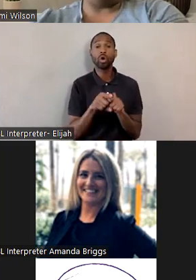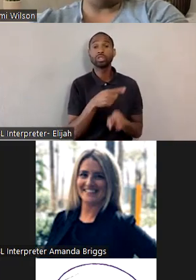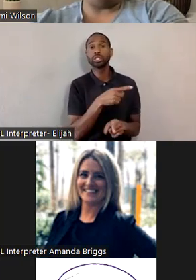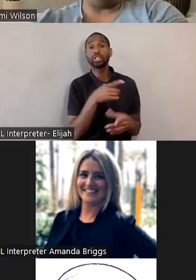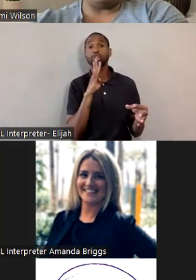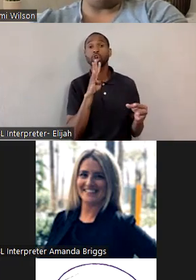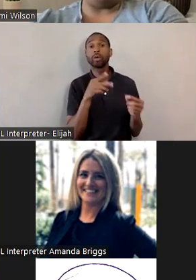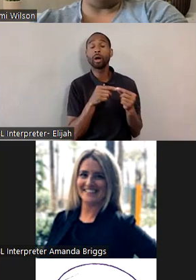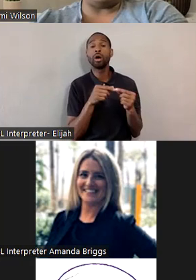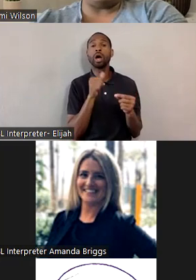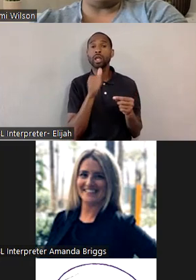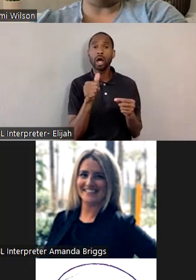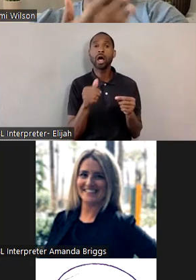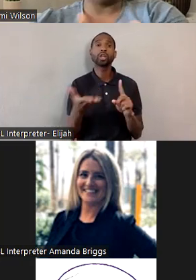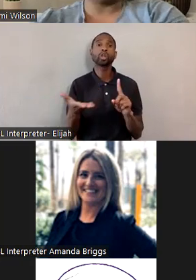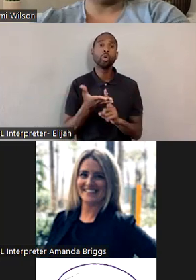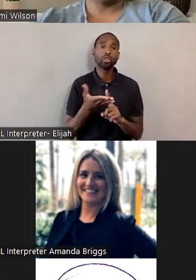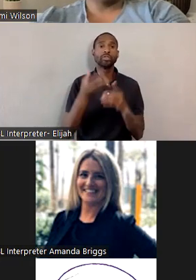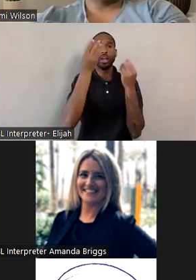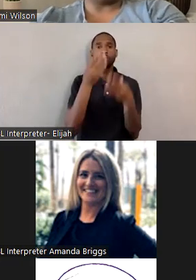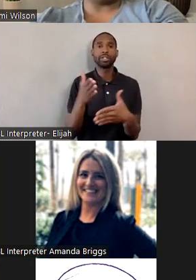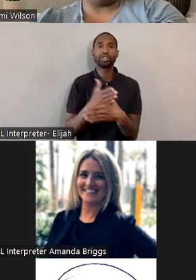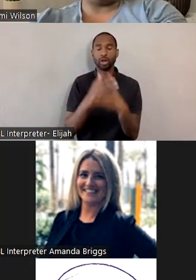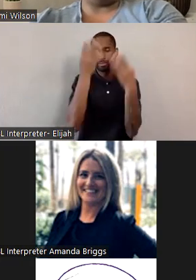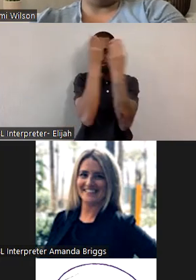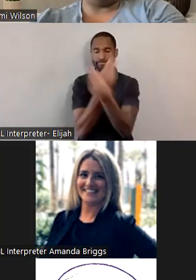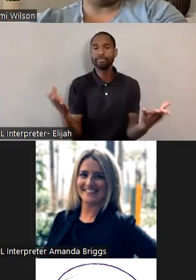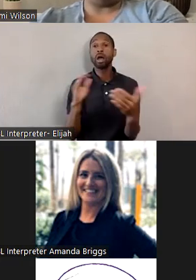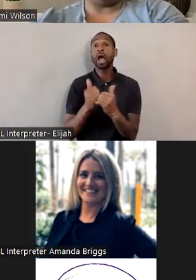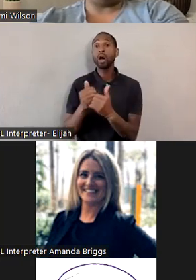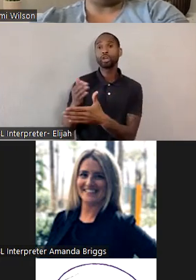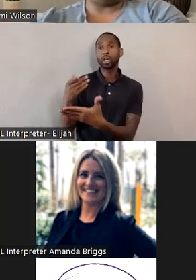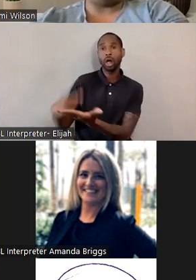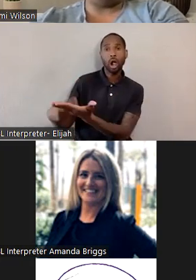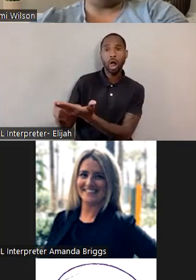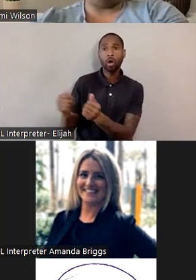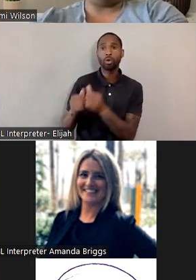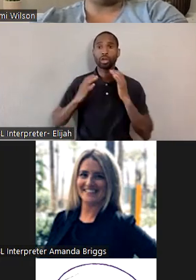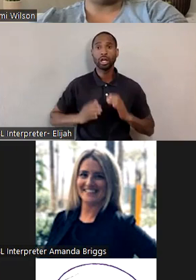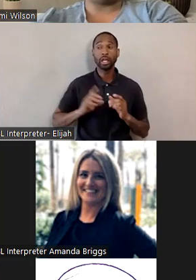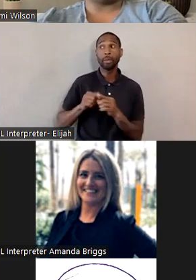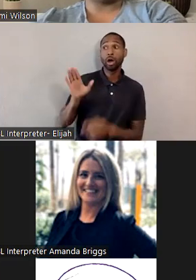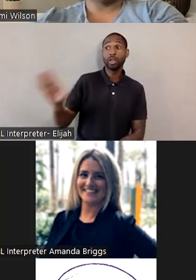information sharing, how you can talk to your clients about their substance use